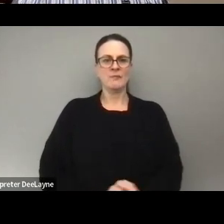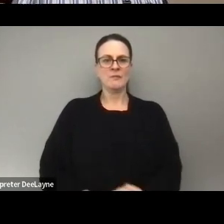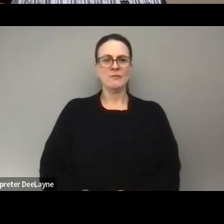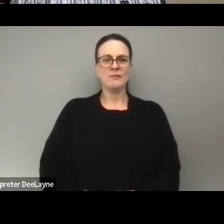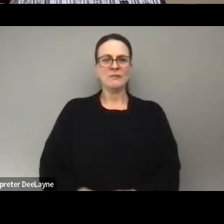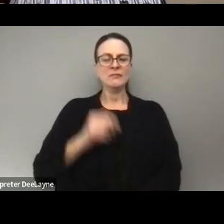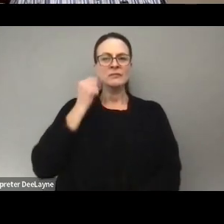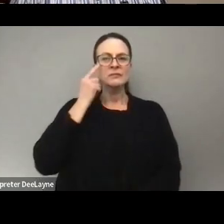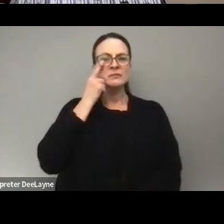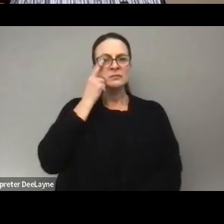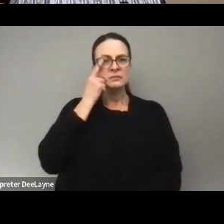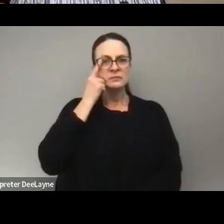Anyone?